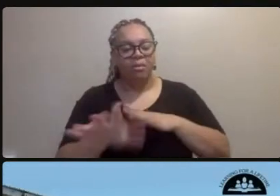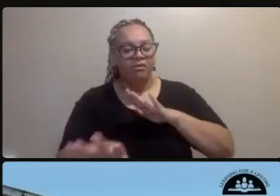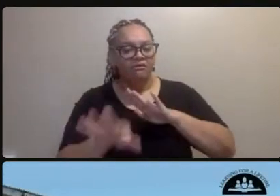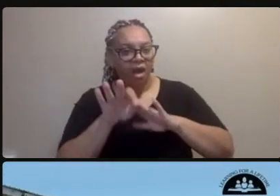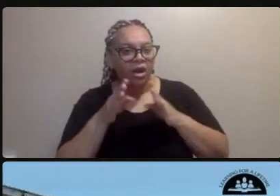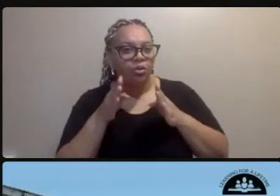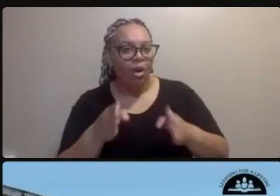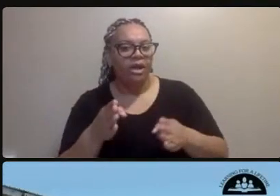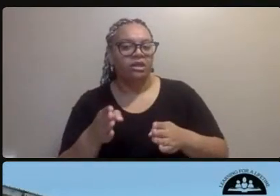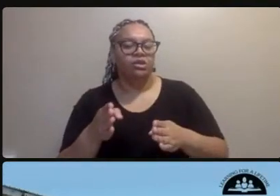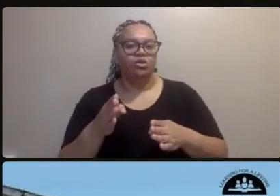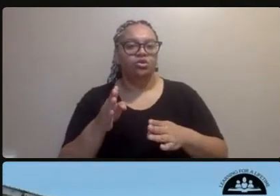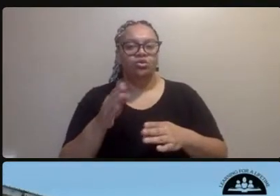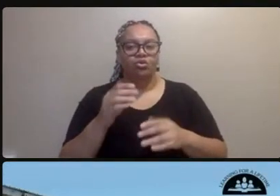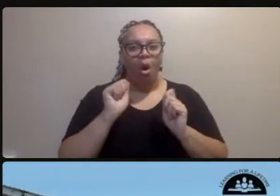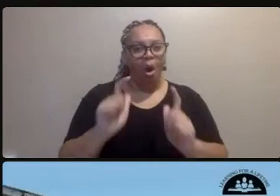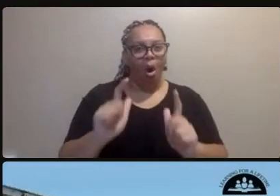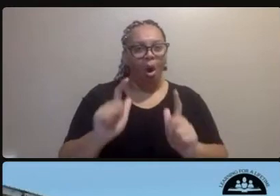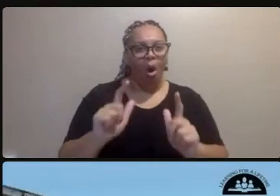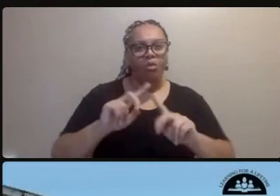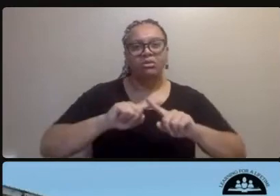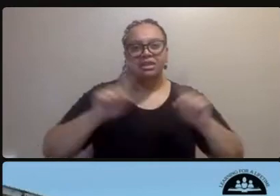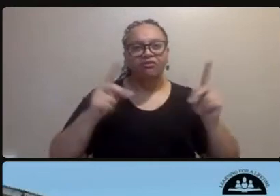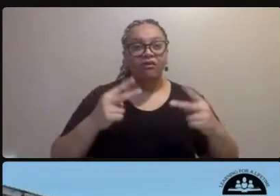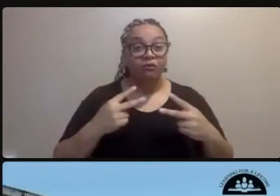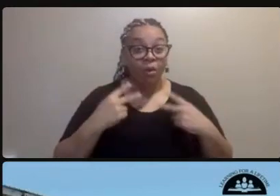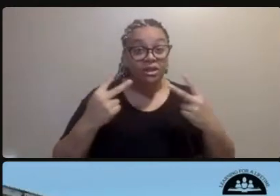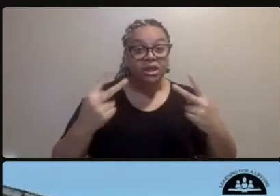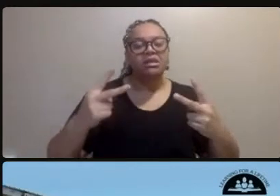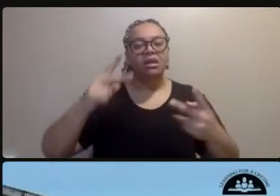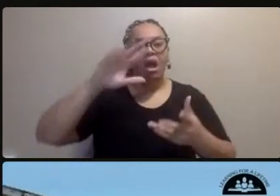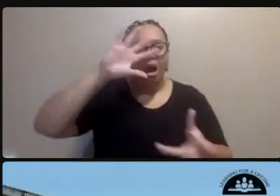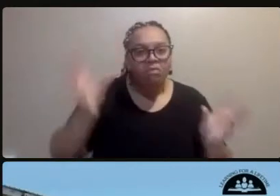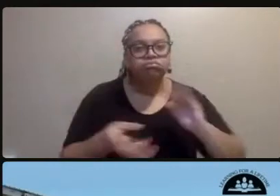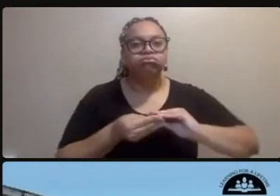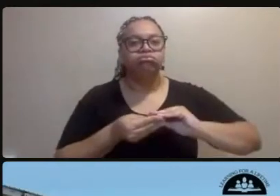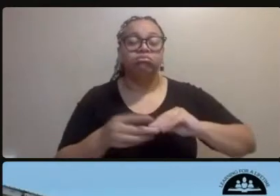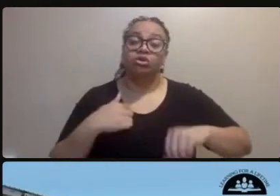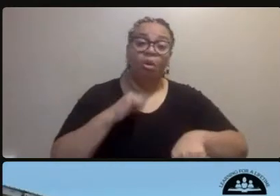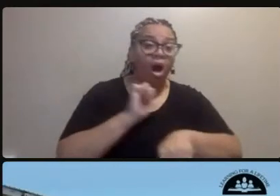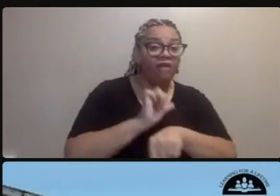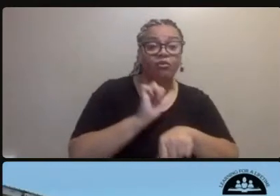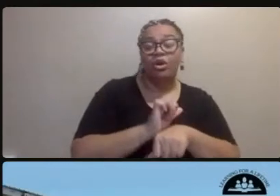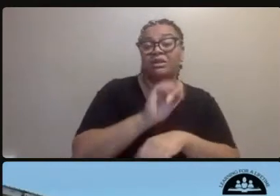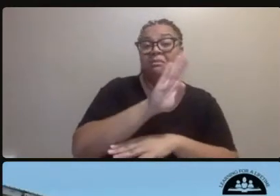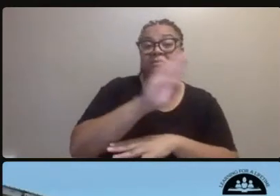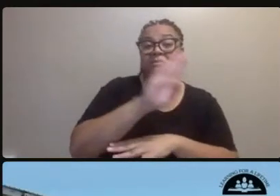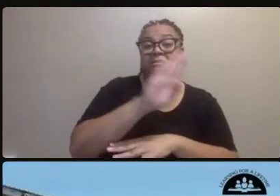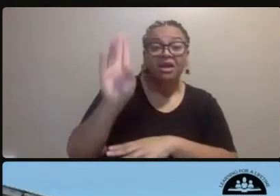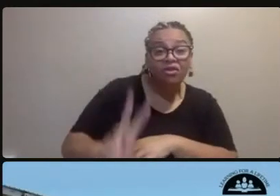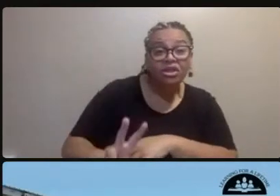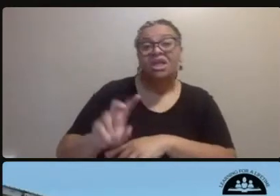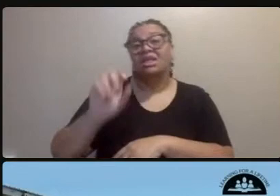DREAMS CHALLENGES OF THE DIFFERENT VOICES AND HELP